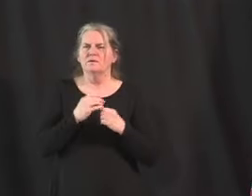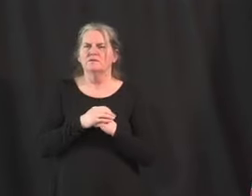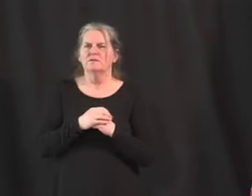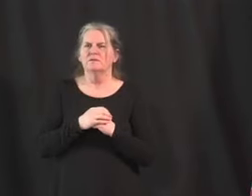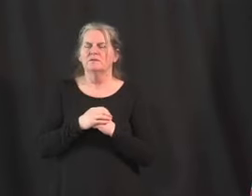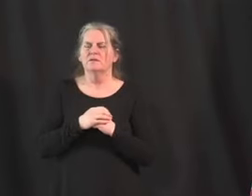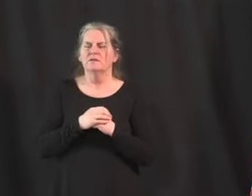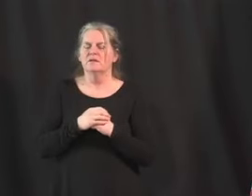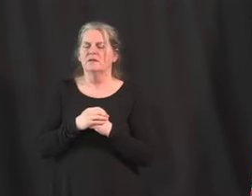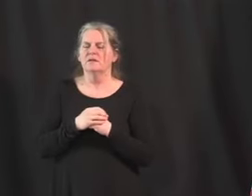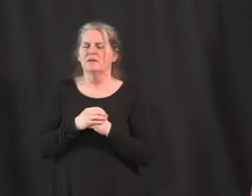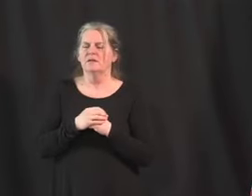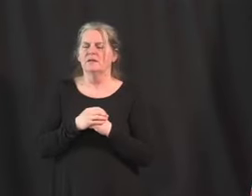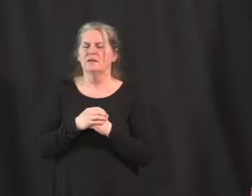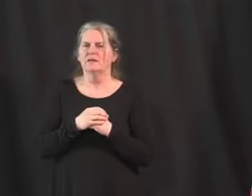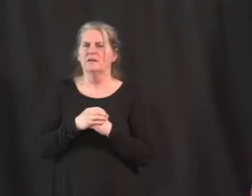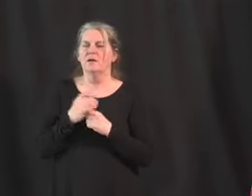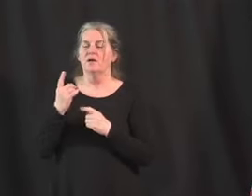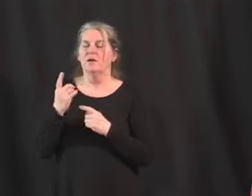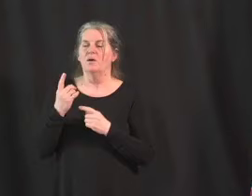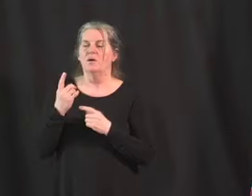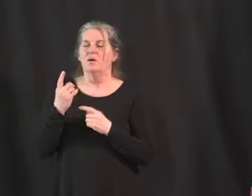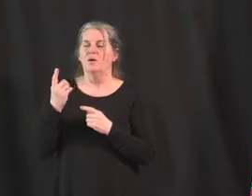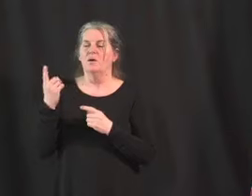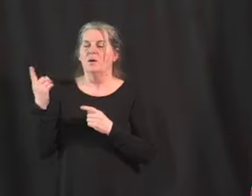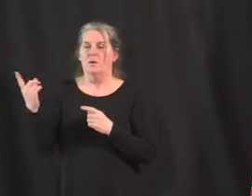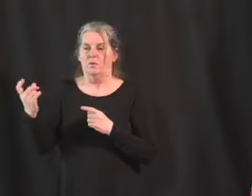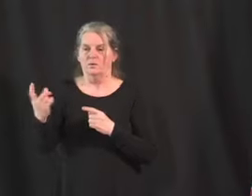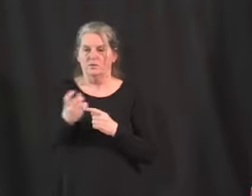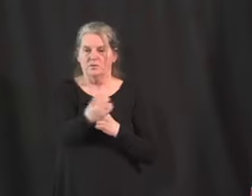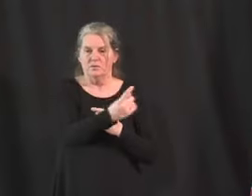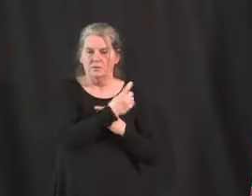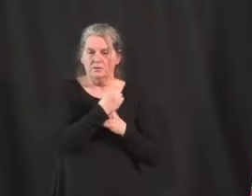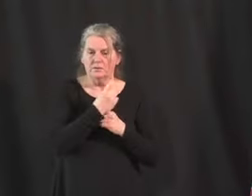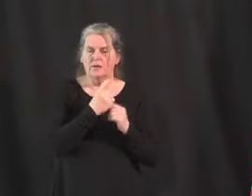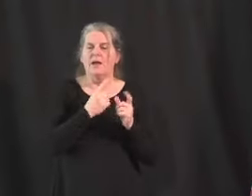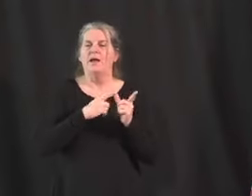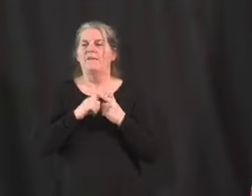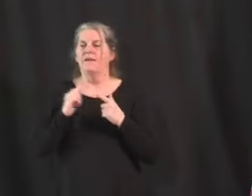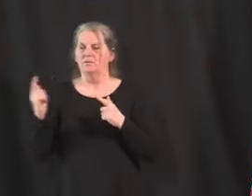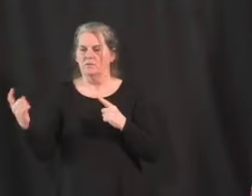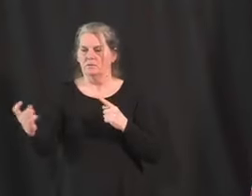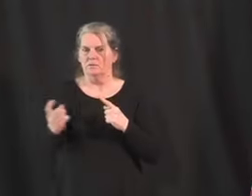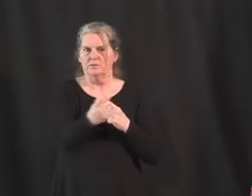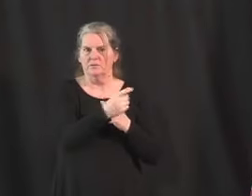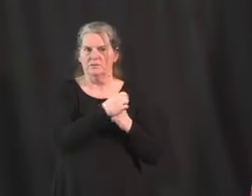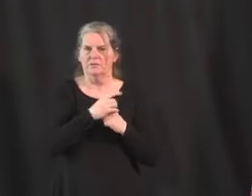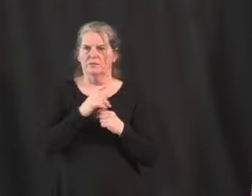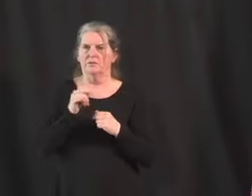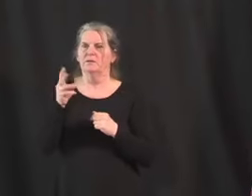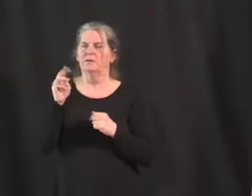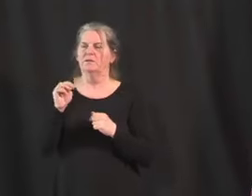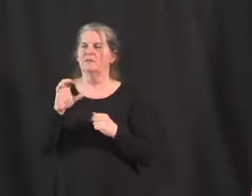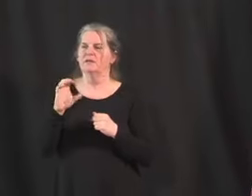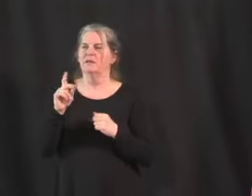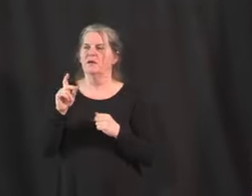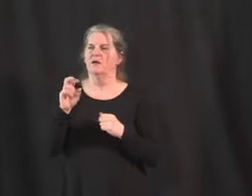ONE QUESTION AND ONE FOLLOWUP AND THEN WE'LL GO TO A SECOND ROUND. TIM FROM CKRW.